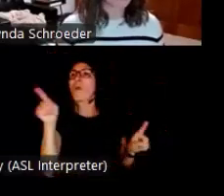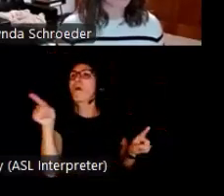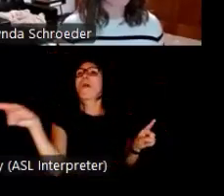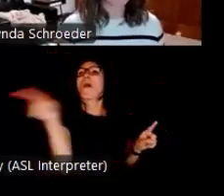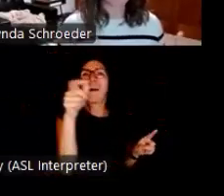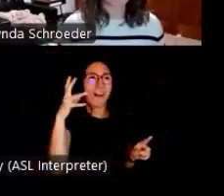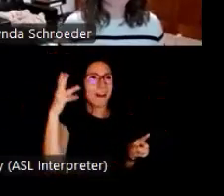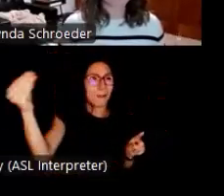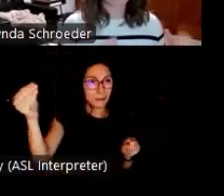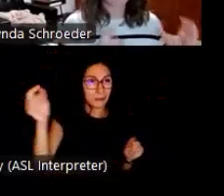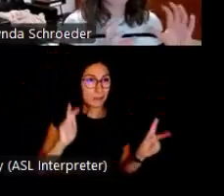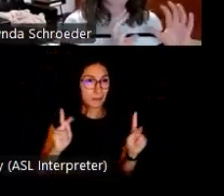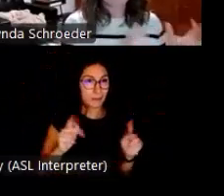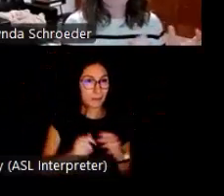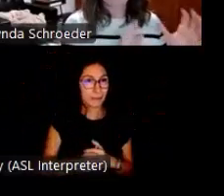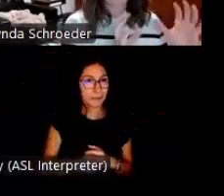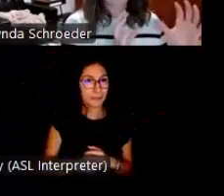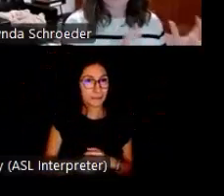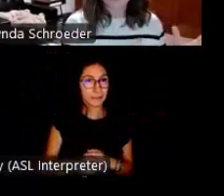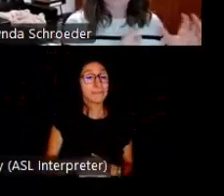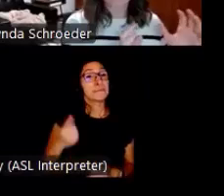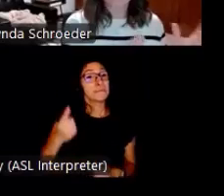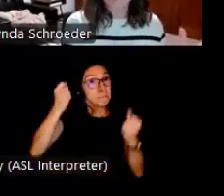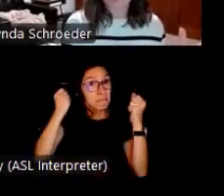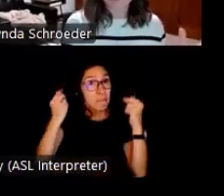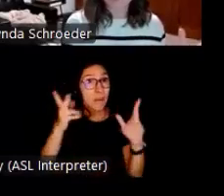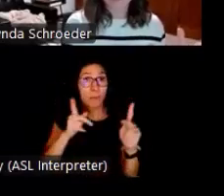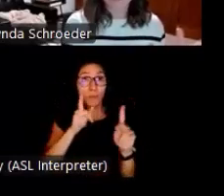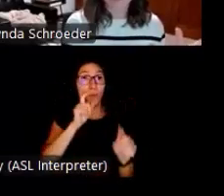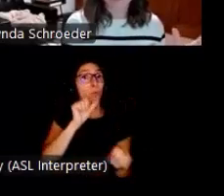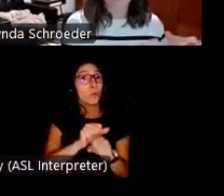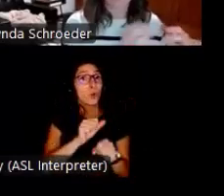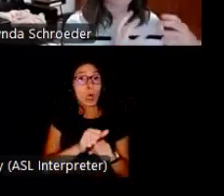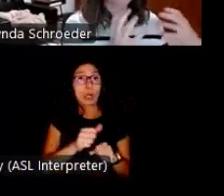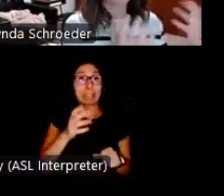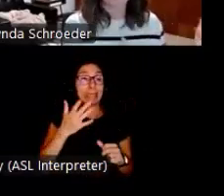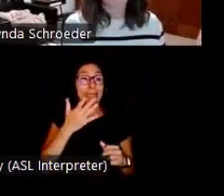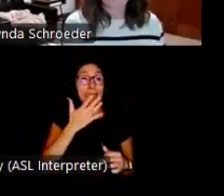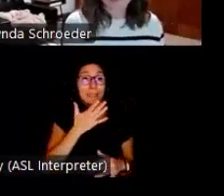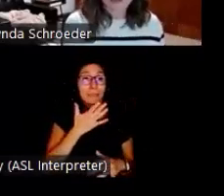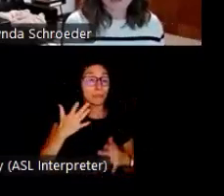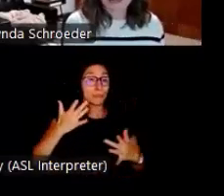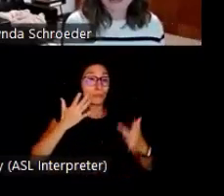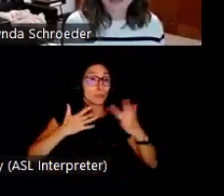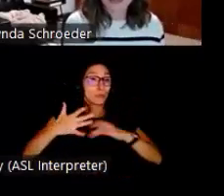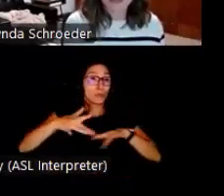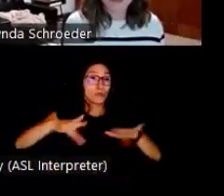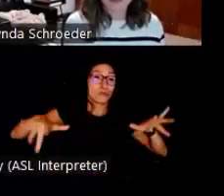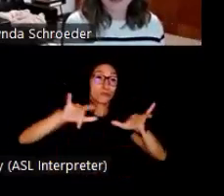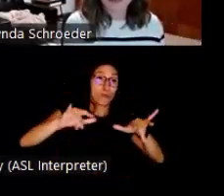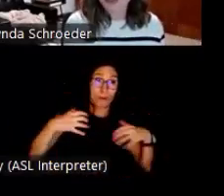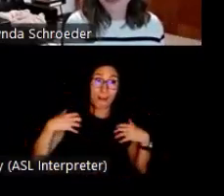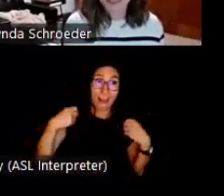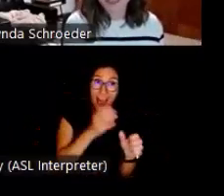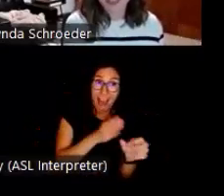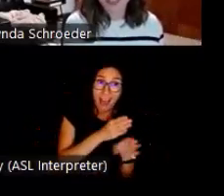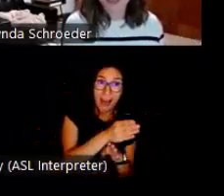have so many small, tight-knit communities that are the rural health caucus of the public health association,